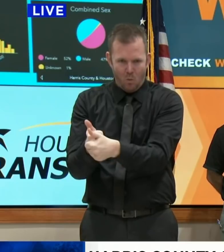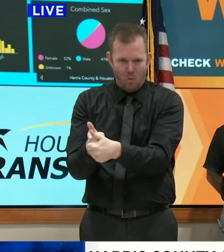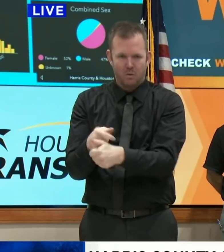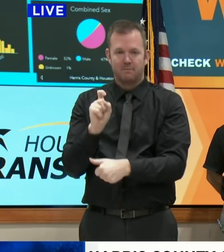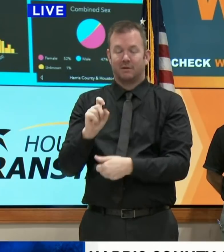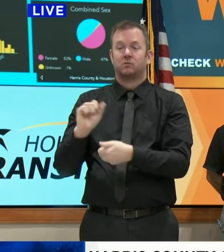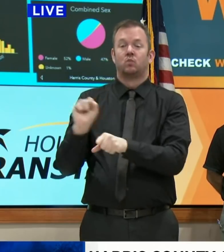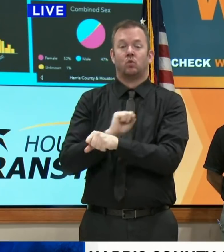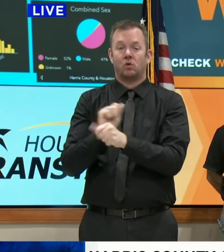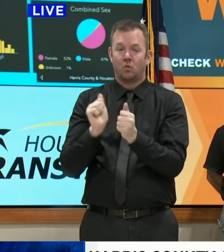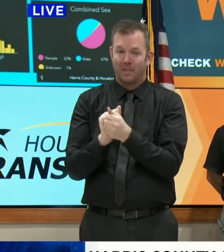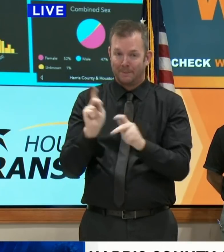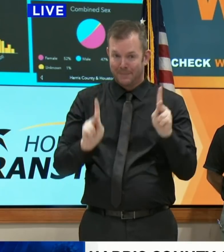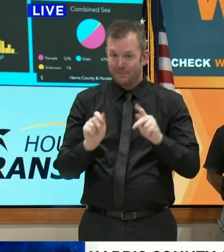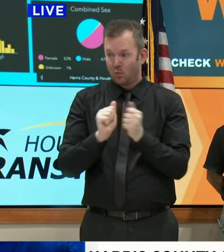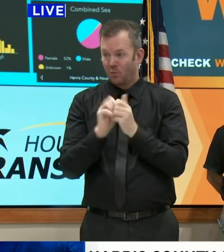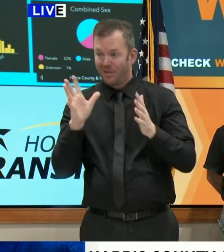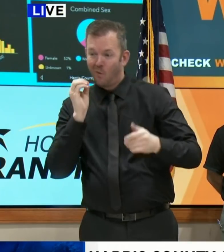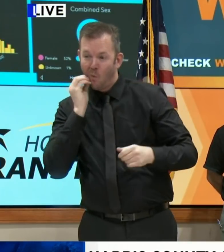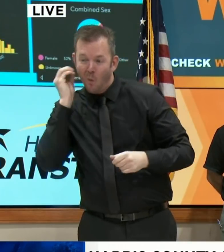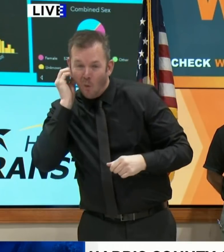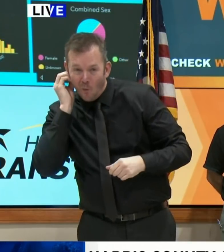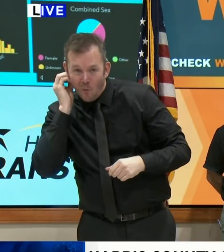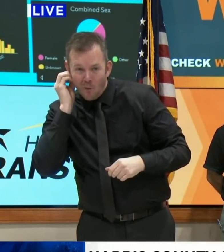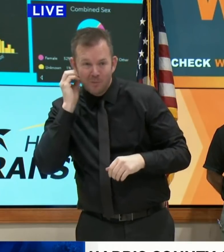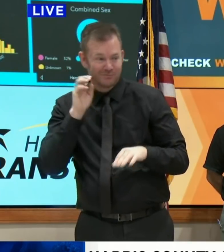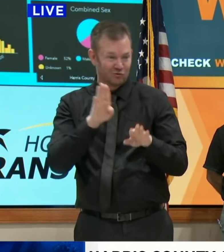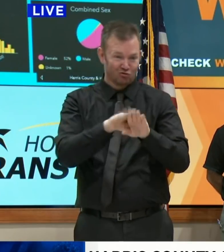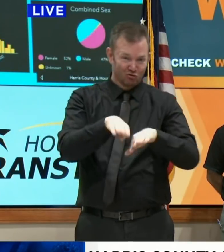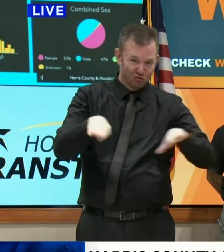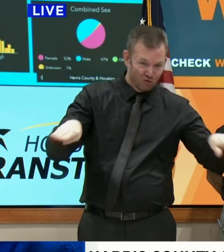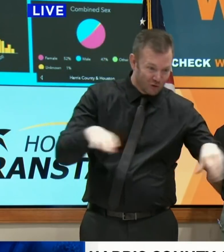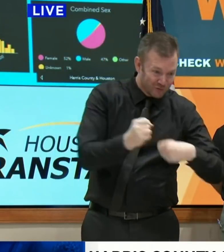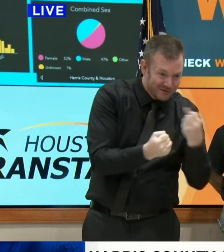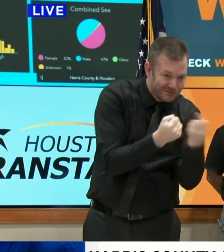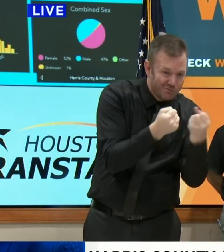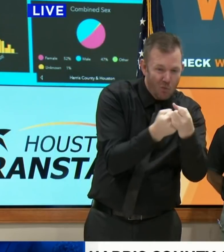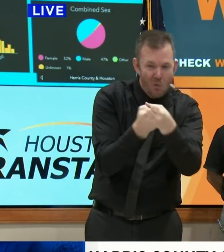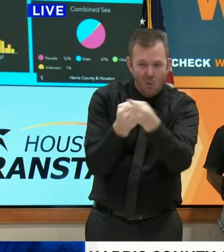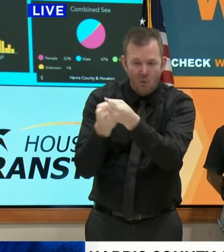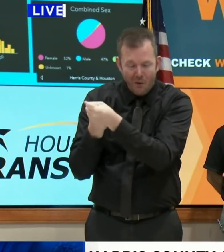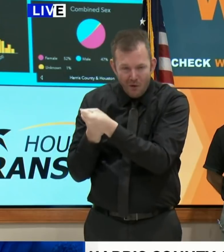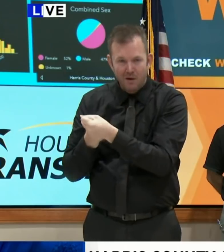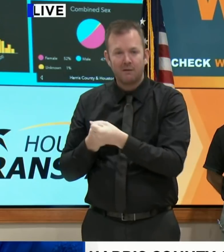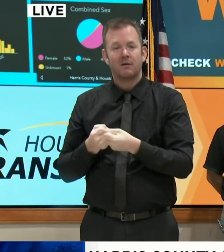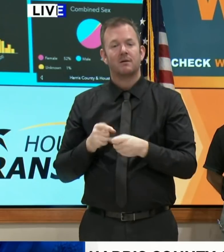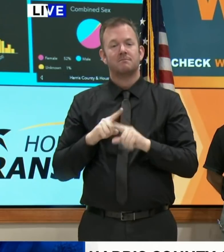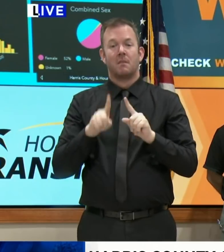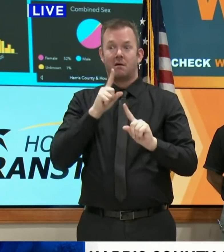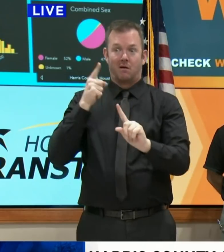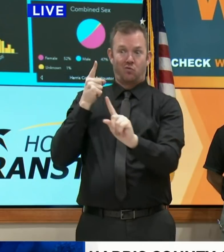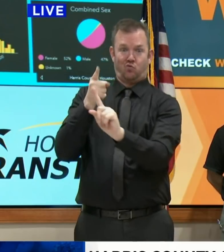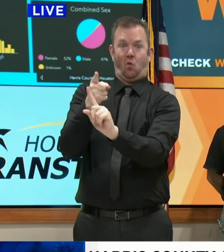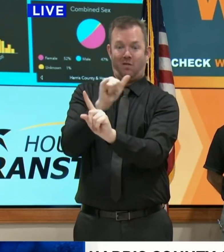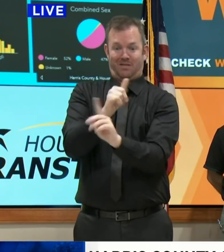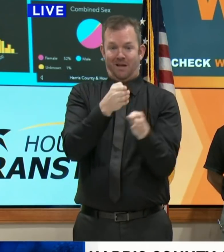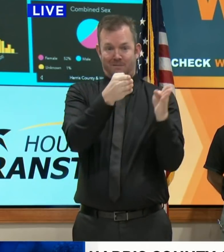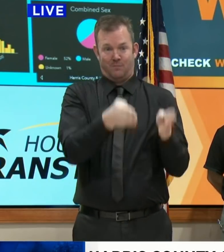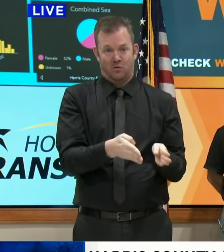is over here still responding to this we still have not hit to this we still have not hit the peak. We’ve been working on the peak. We’ve been working on feeding on child care on feeding on child care on homelessness on economic